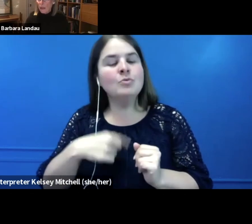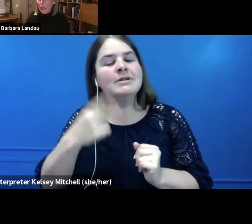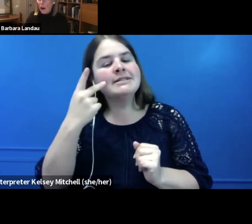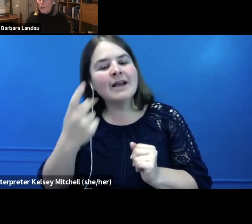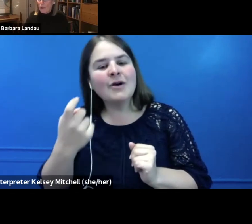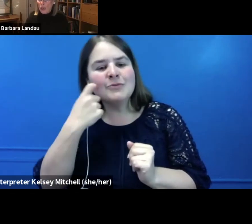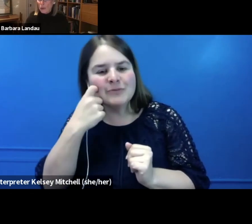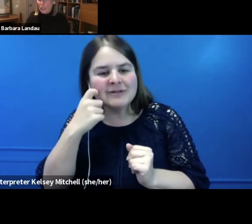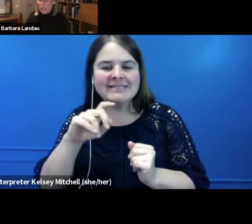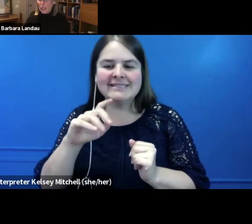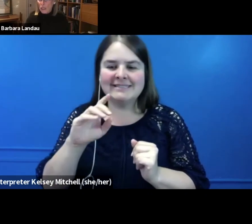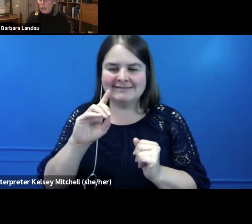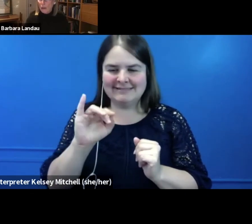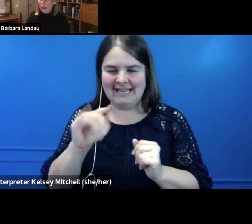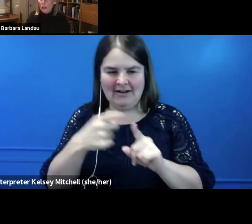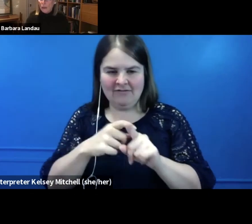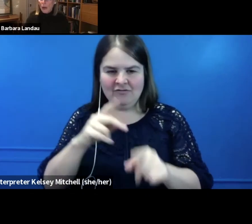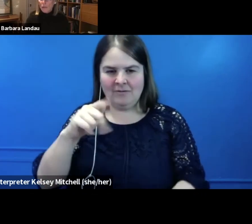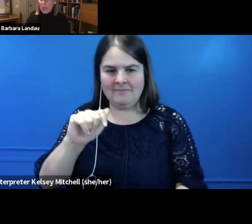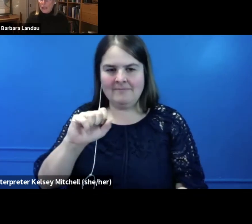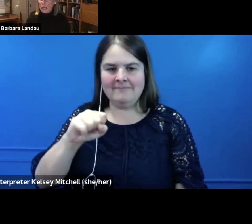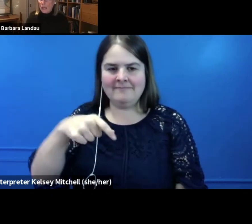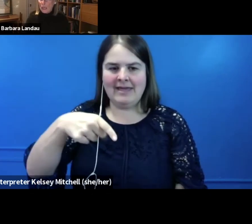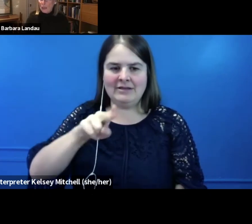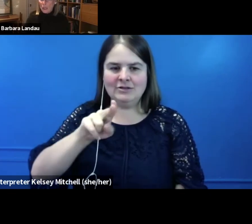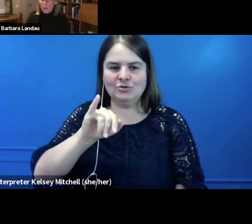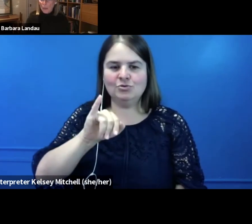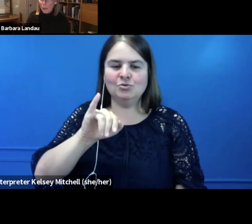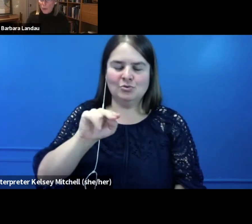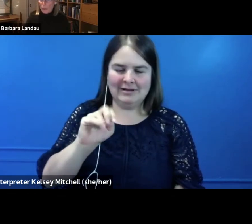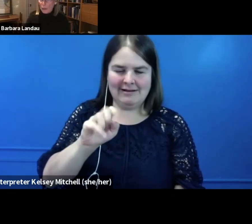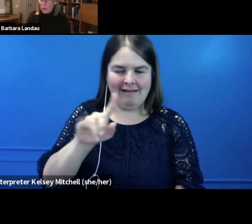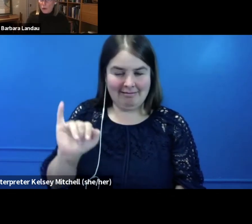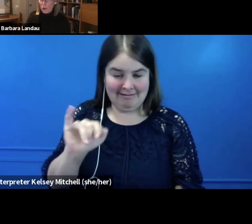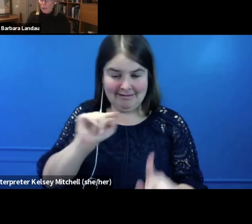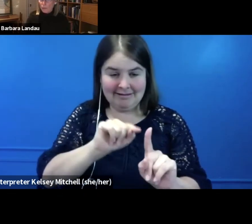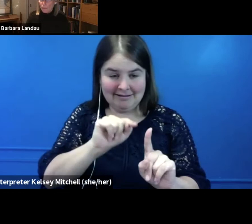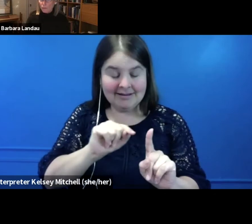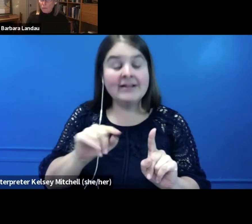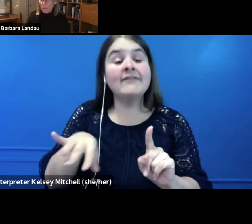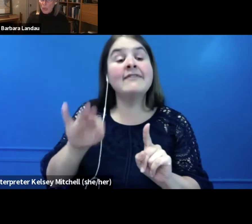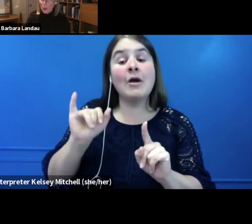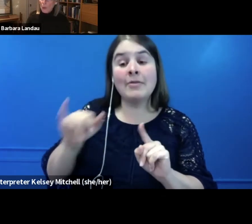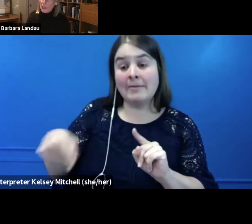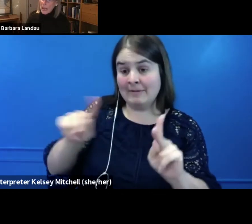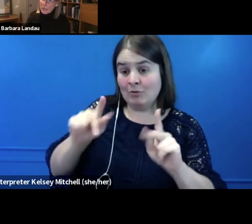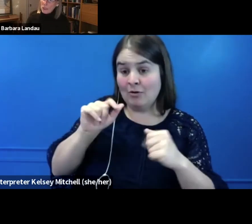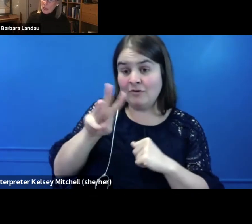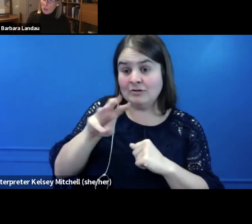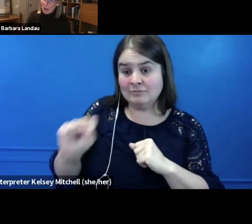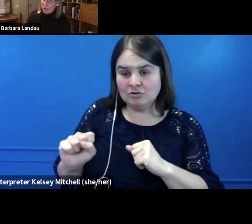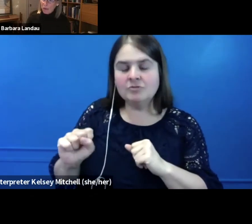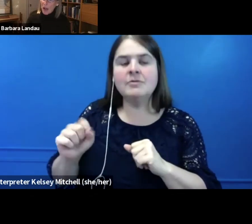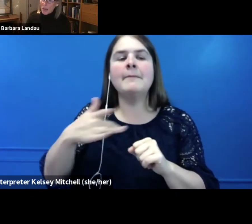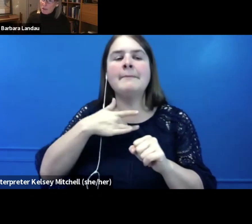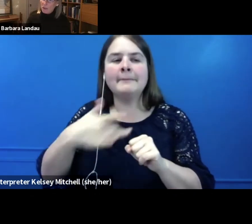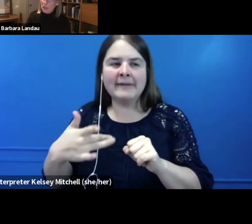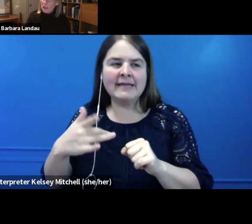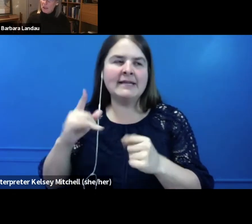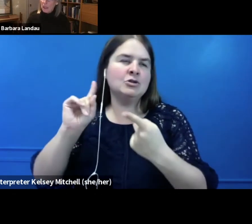that over generalization of tense endings in people with william syndrome